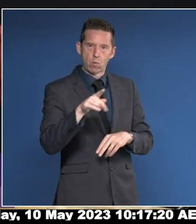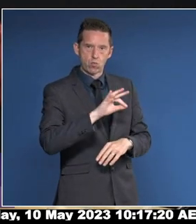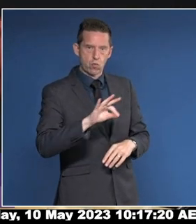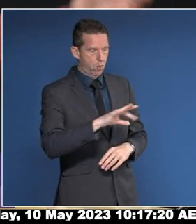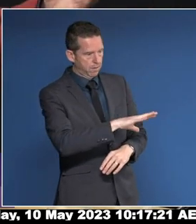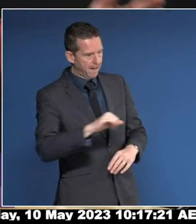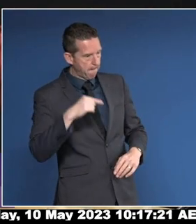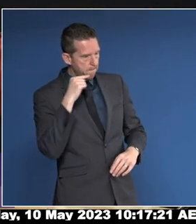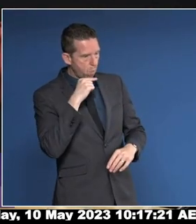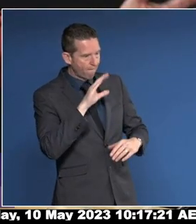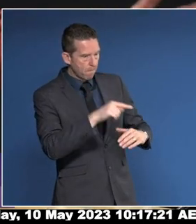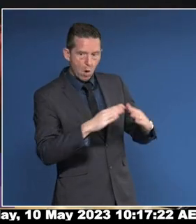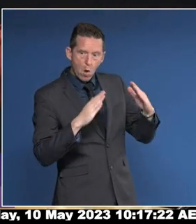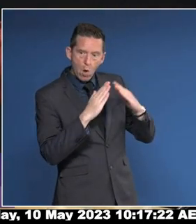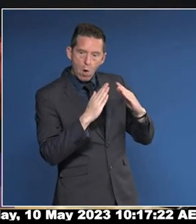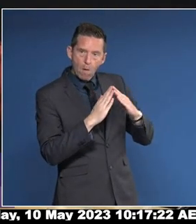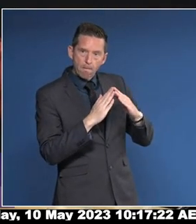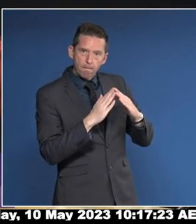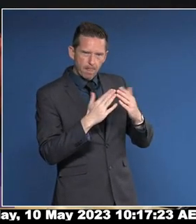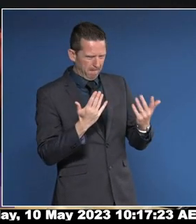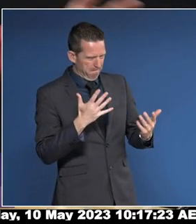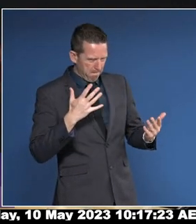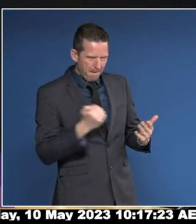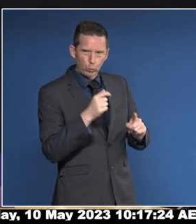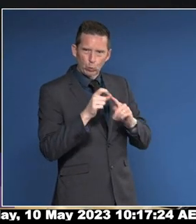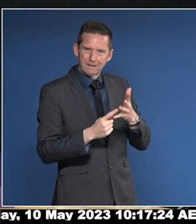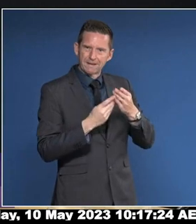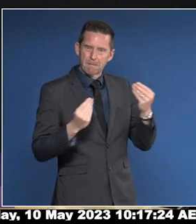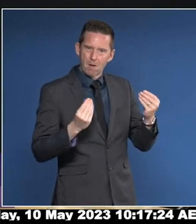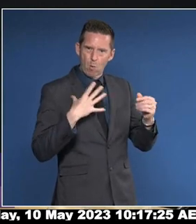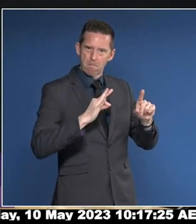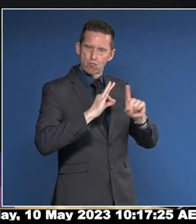something seriously needs to happen to improve the circumstances in which they're